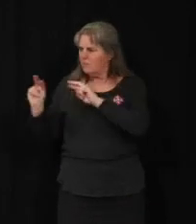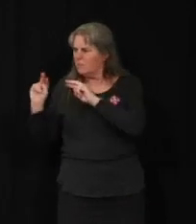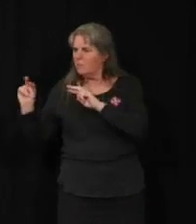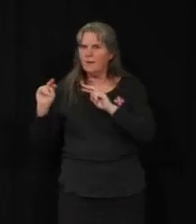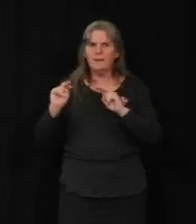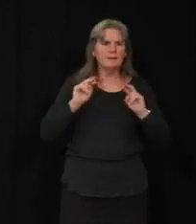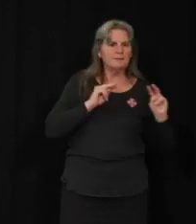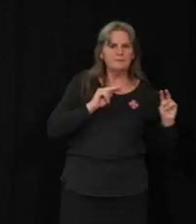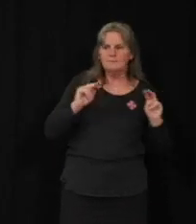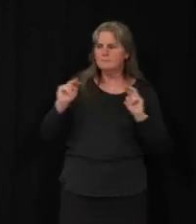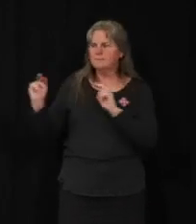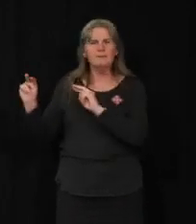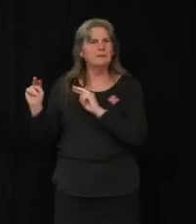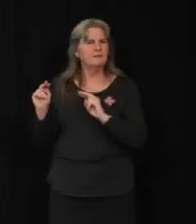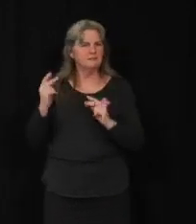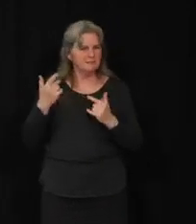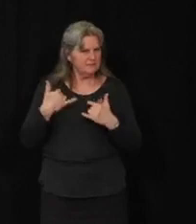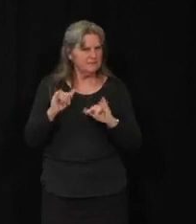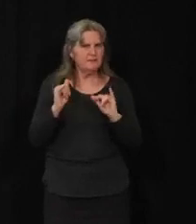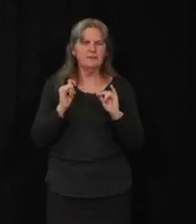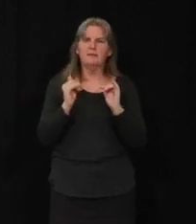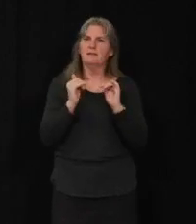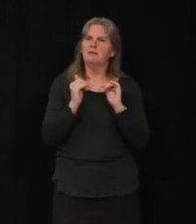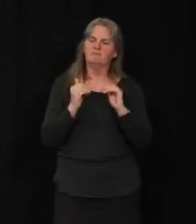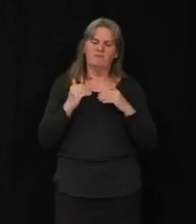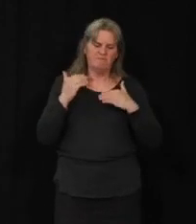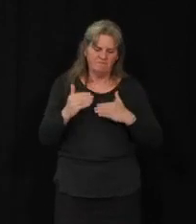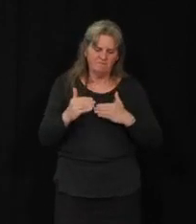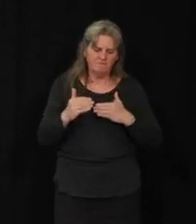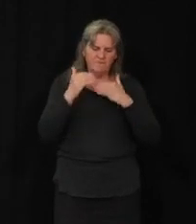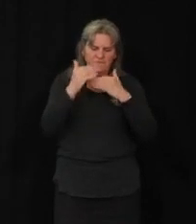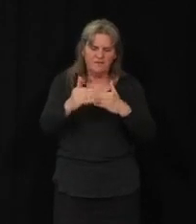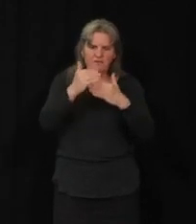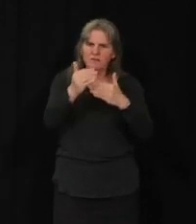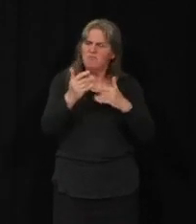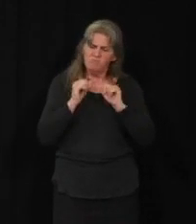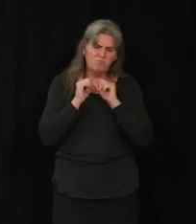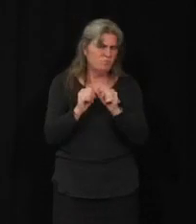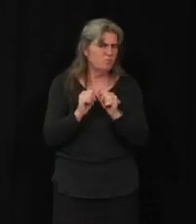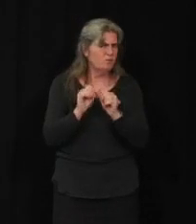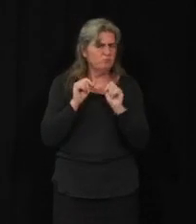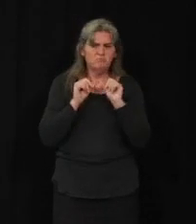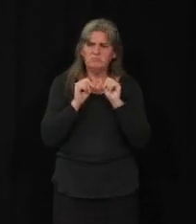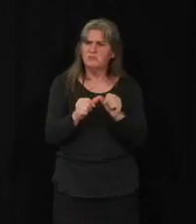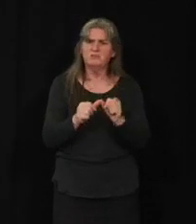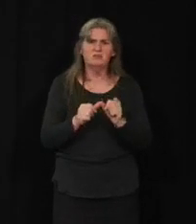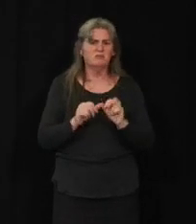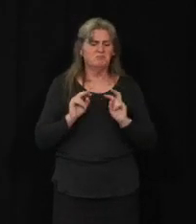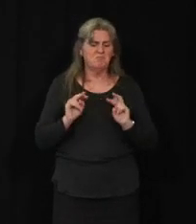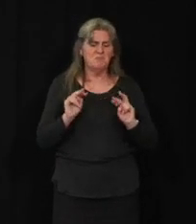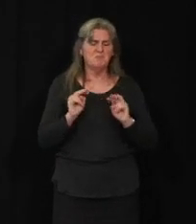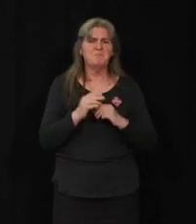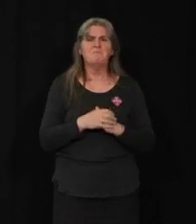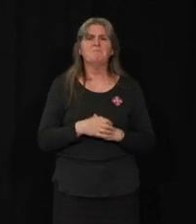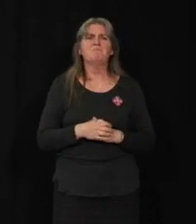phase, into phase I and phase II and subsequent phases. Thank you. We will move on to Claudiane,